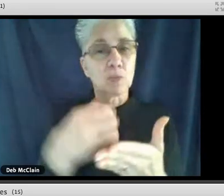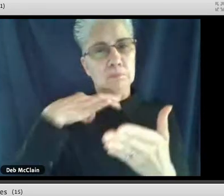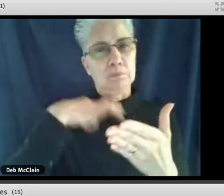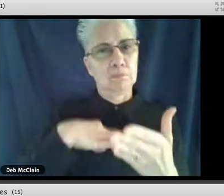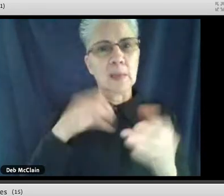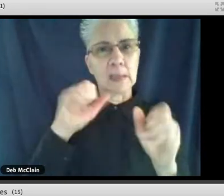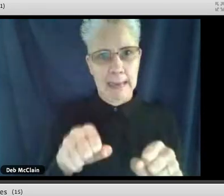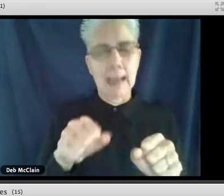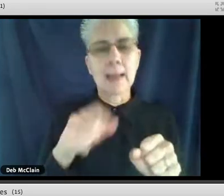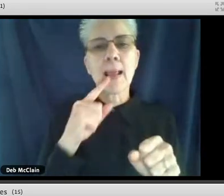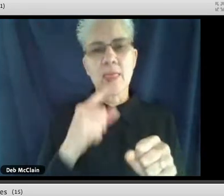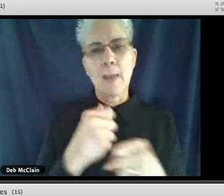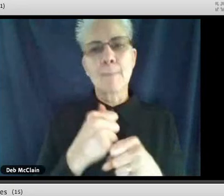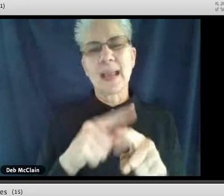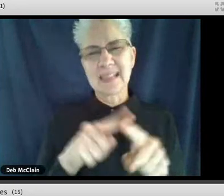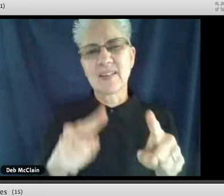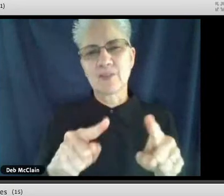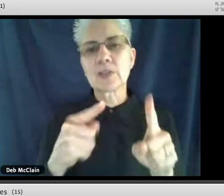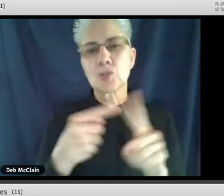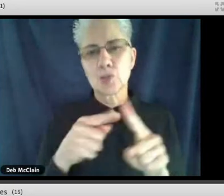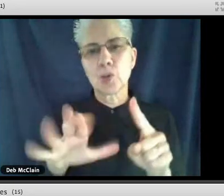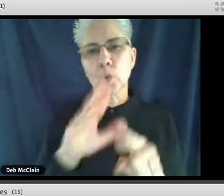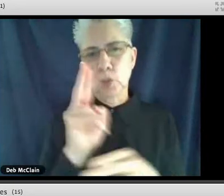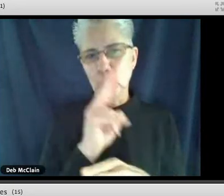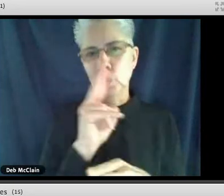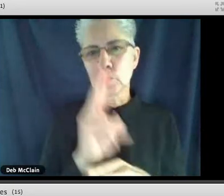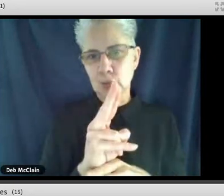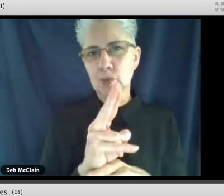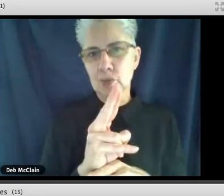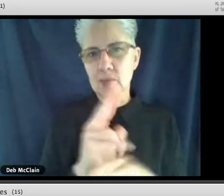and that could make a difference to your users a lot.